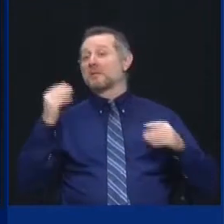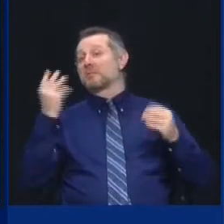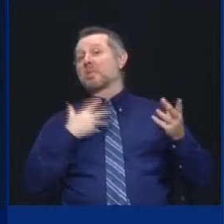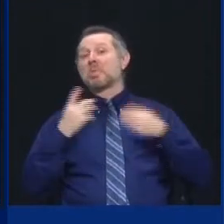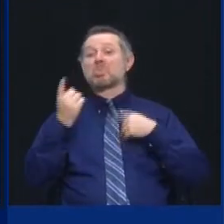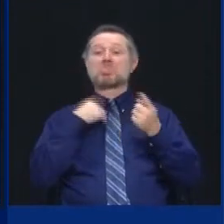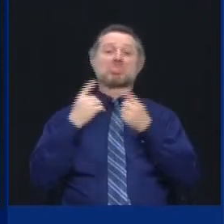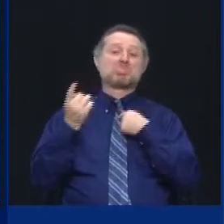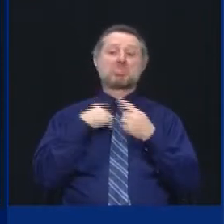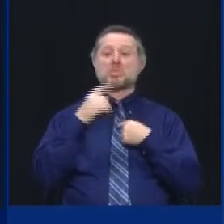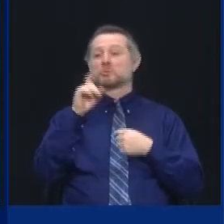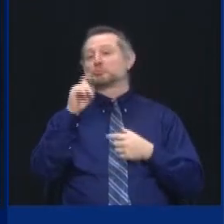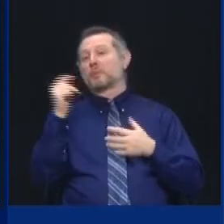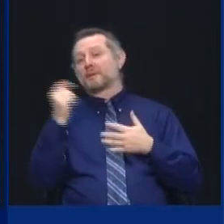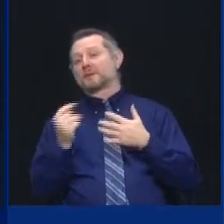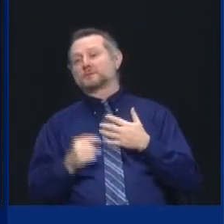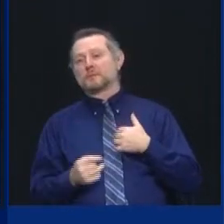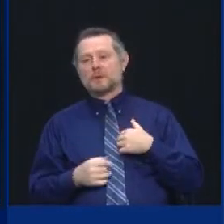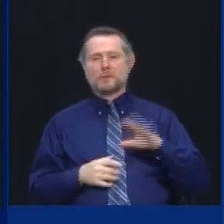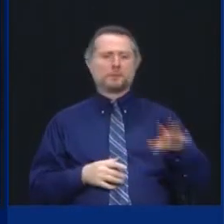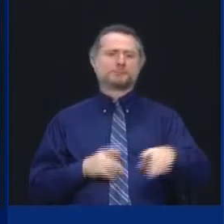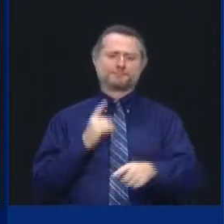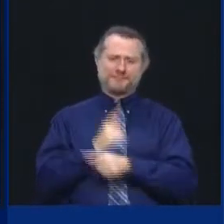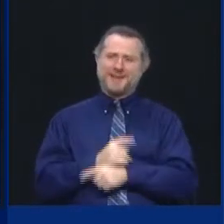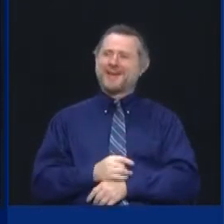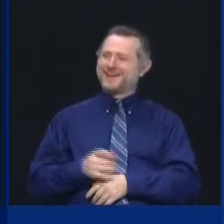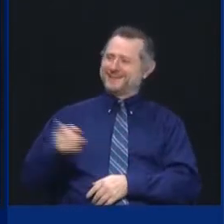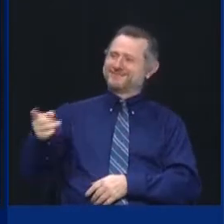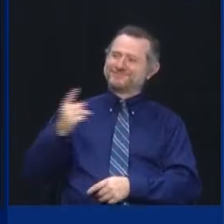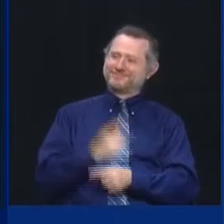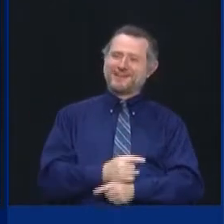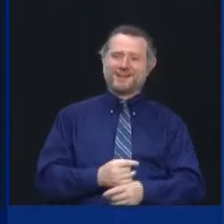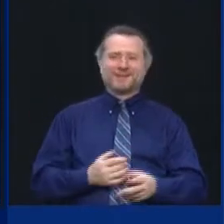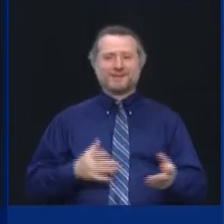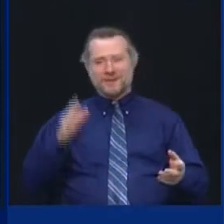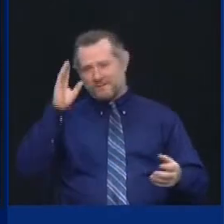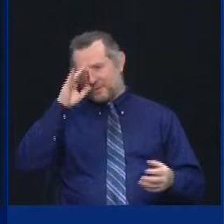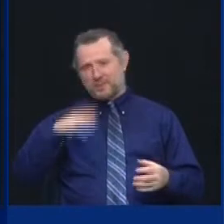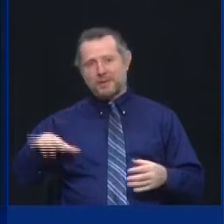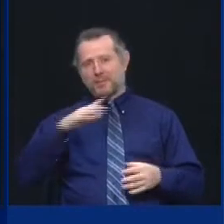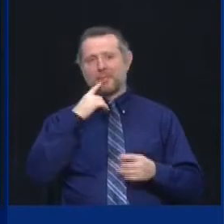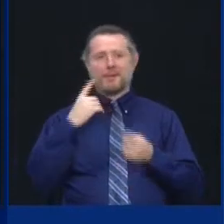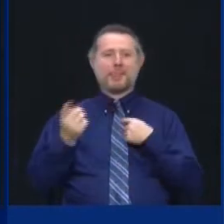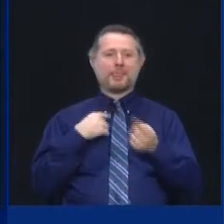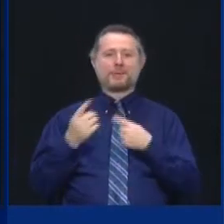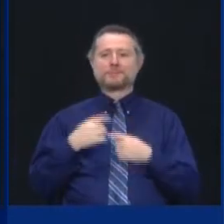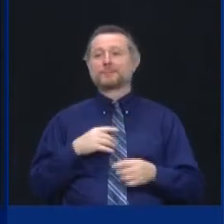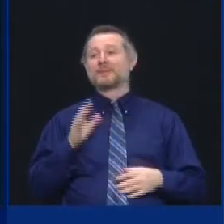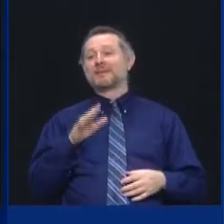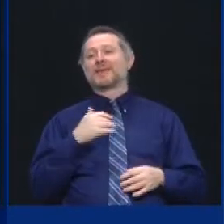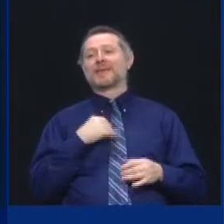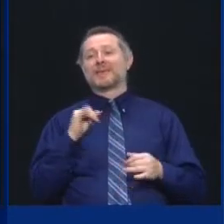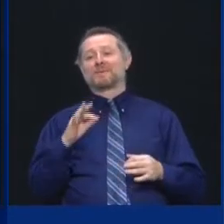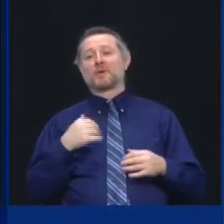VENUE, JUST TO BE CLEAR. CAN I OWN THE KNICKS? CAN I TELL YOU WHAT I WOULD DO IF I OWNED THE KNICKS?